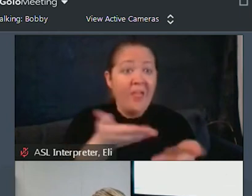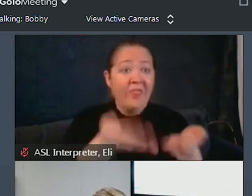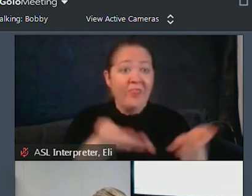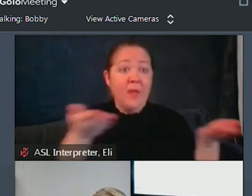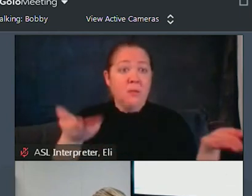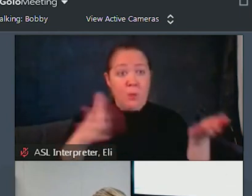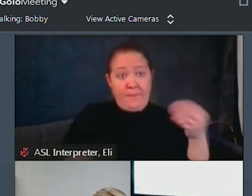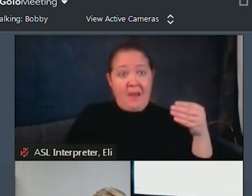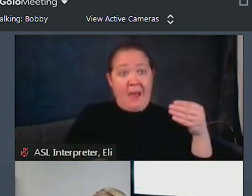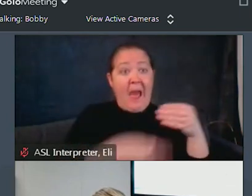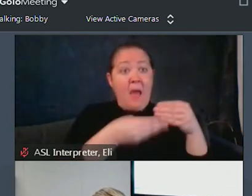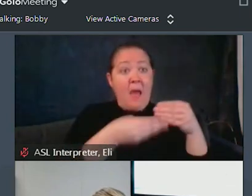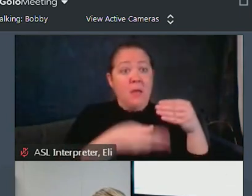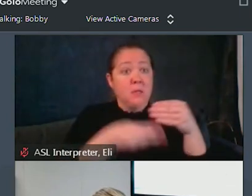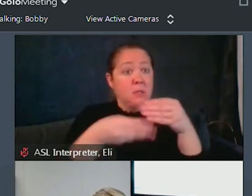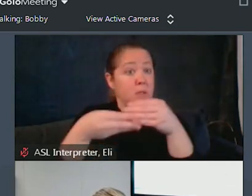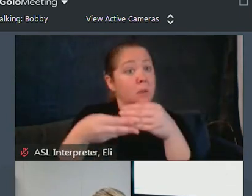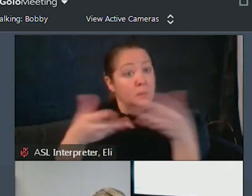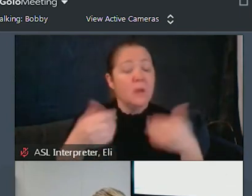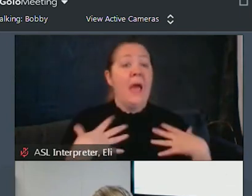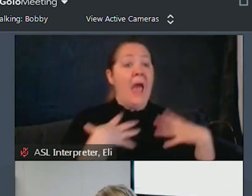You're going to add a health clinic.